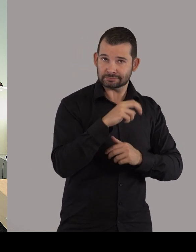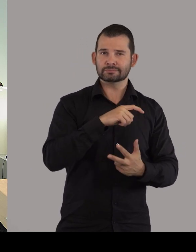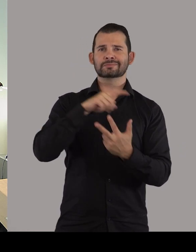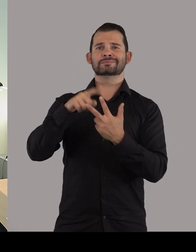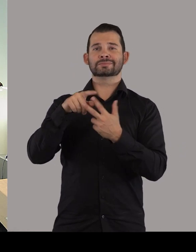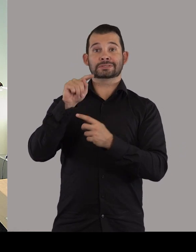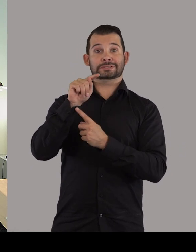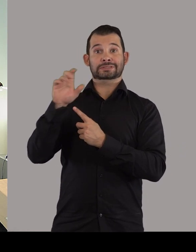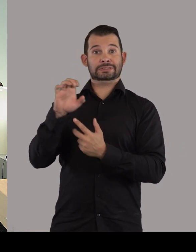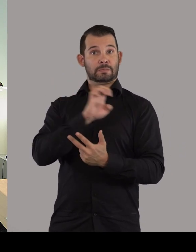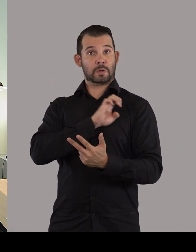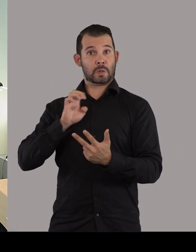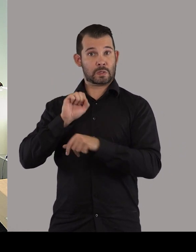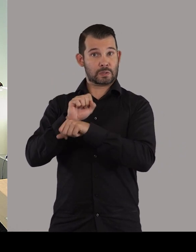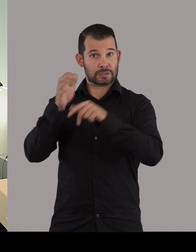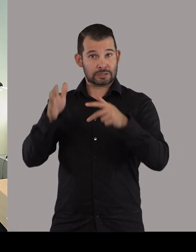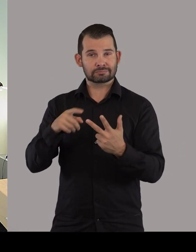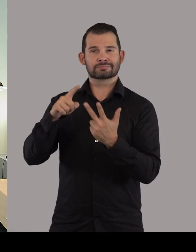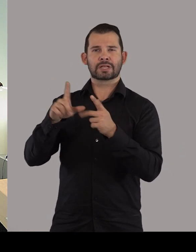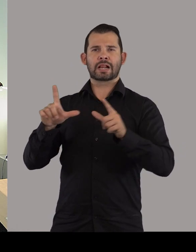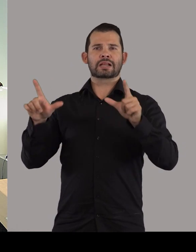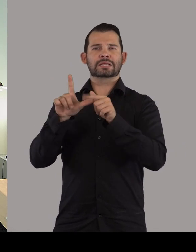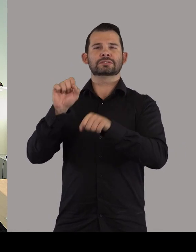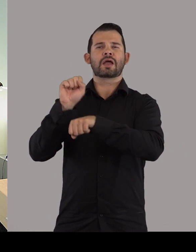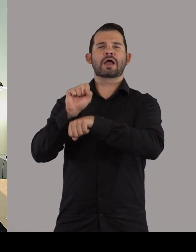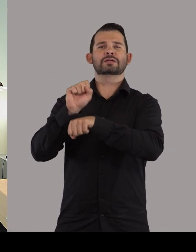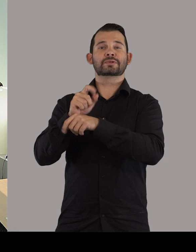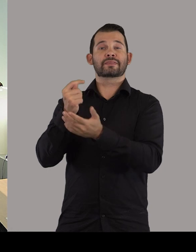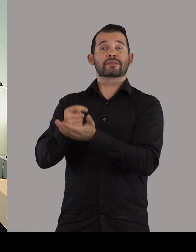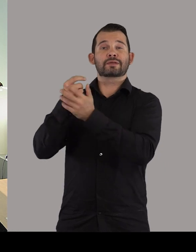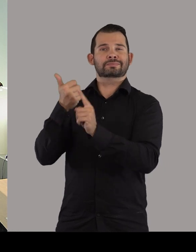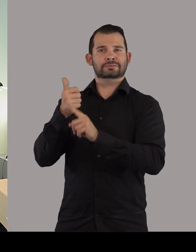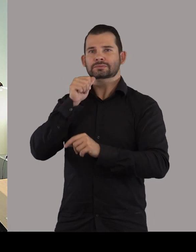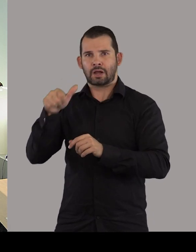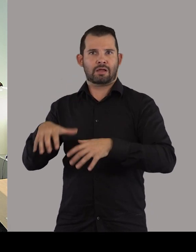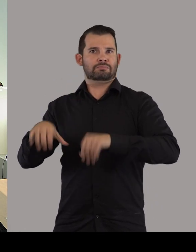and a licensed occupational therapist that did not conduct your functional assessment.